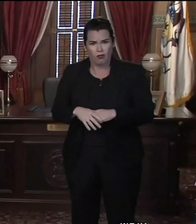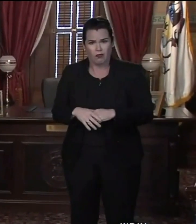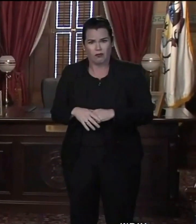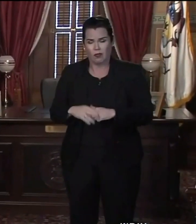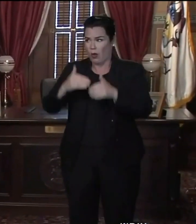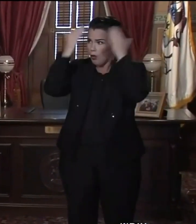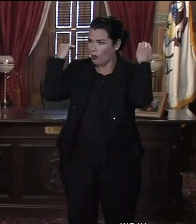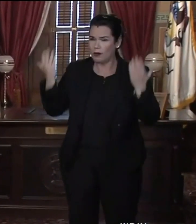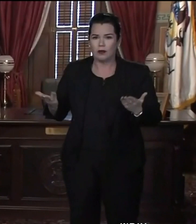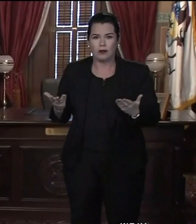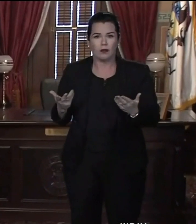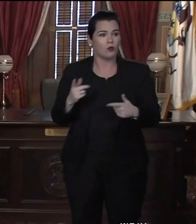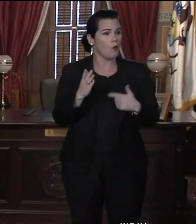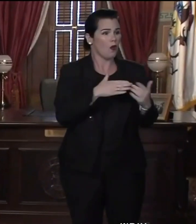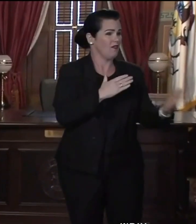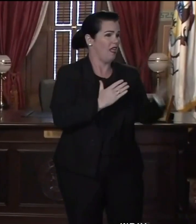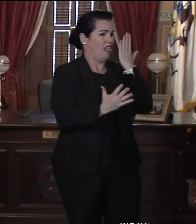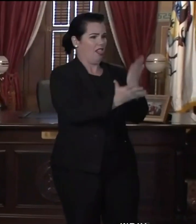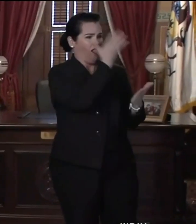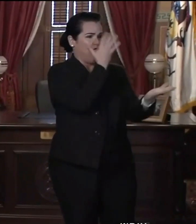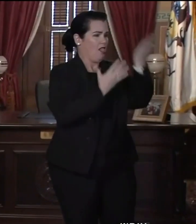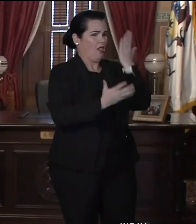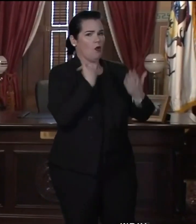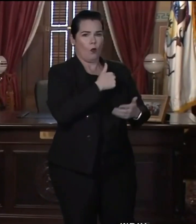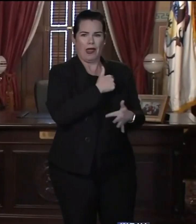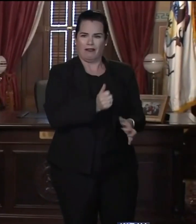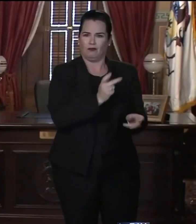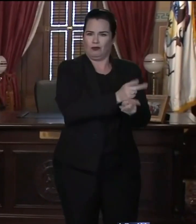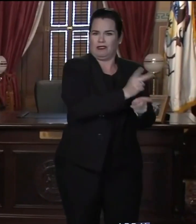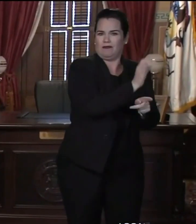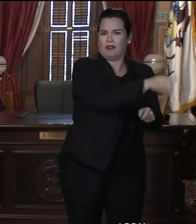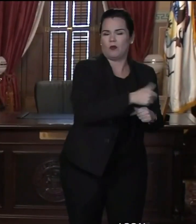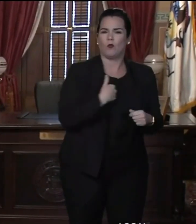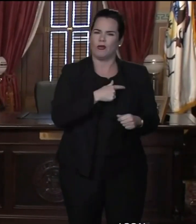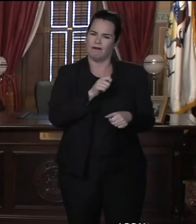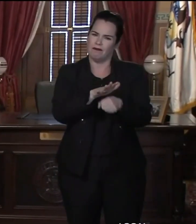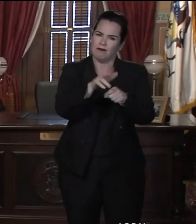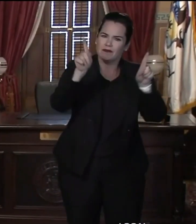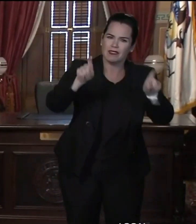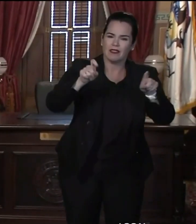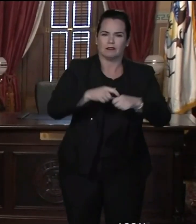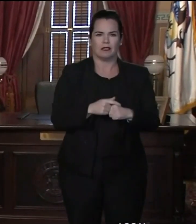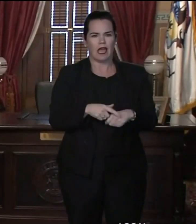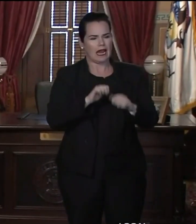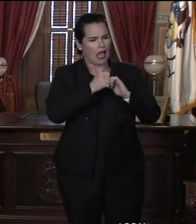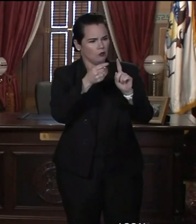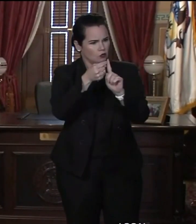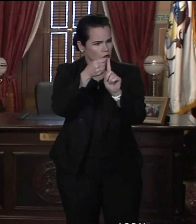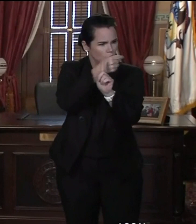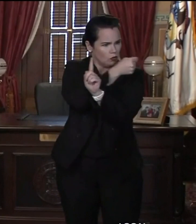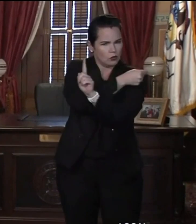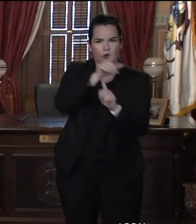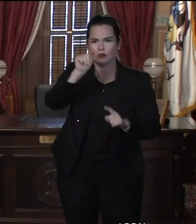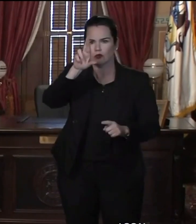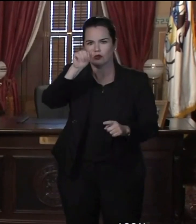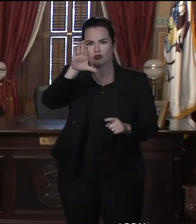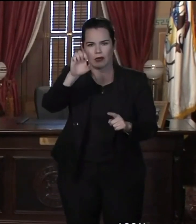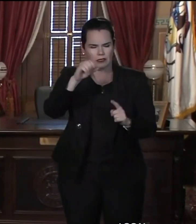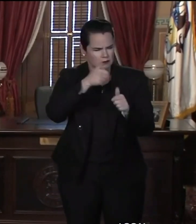CAPACITY. WE’VE GOT TO BE ABLE TO MANAGE WE’VE GOT TO BE ABLE TO MANAGE WHAT WE’RE WON FRONTING AND WHAT WE’RE WON FRONTING AND DETECT IT. DETECT IT. SO WE HAVE TO HAVE THE TESTING SO WE HAVE TO HAVE THE TESTING MEASURES AND THE ABT TO TRACE.